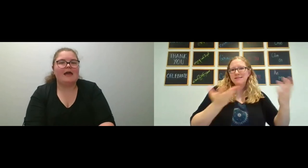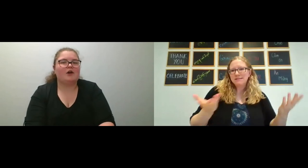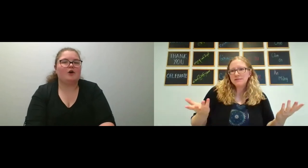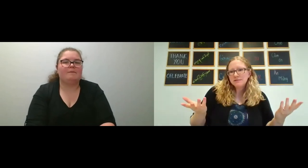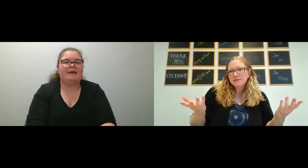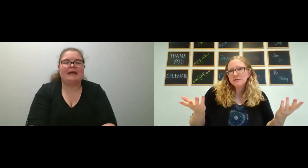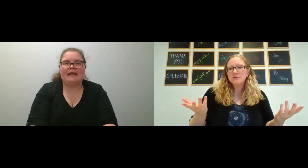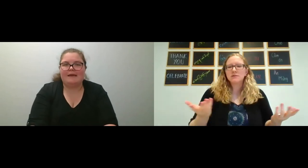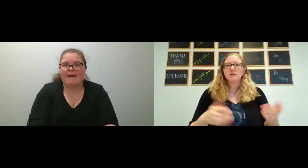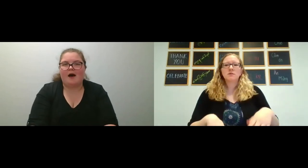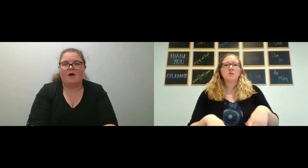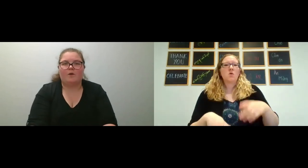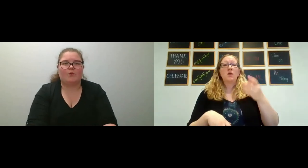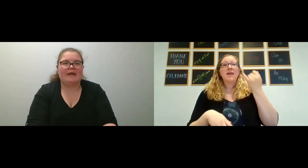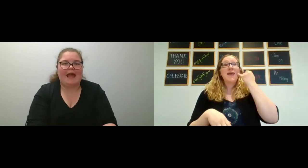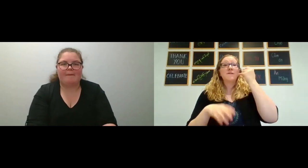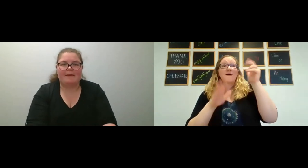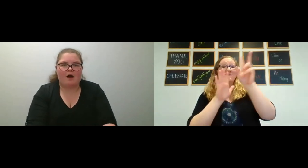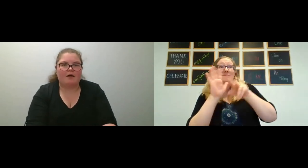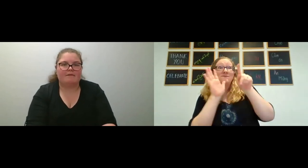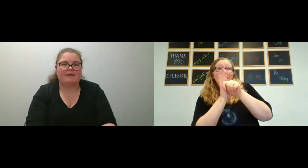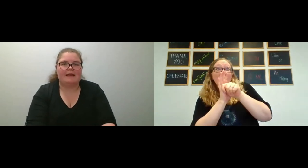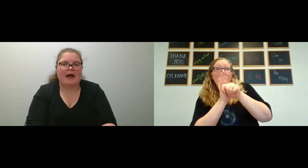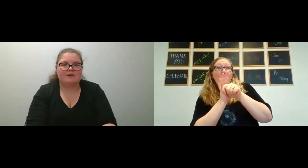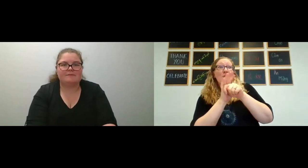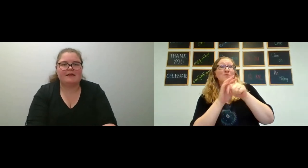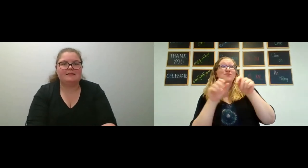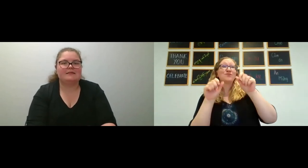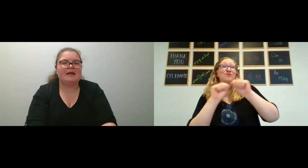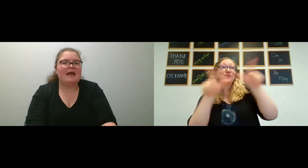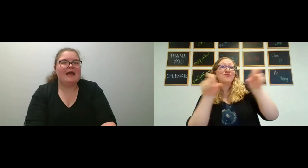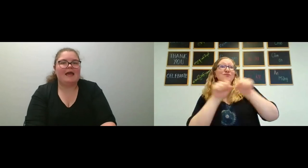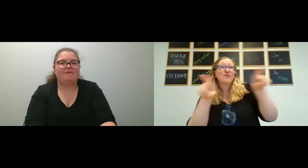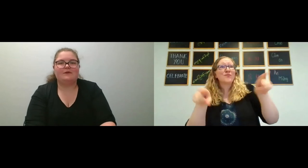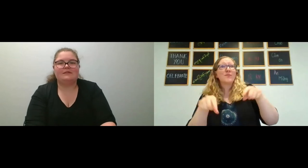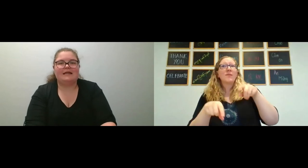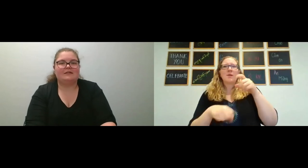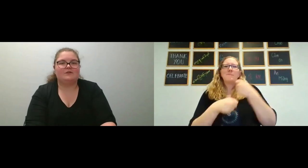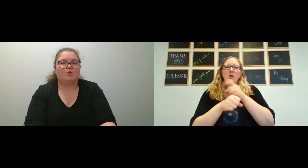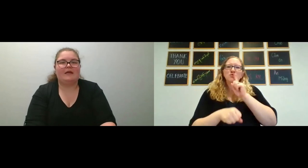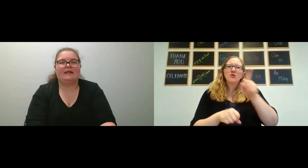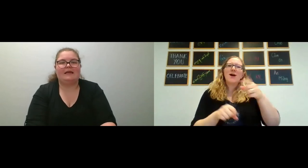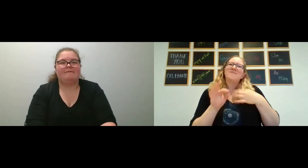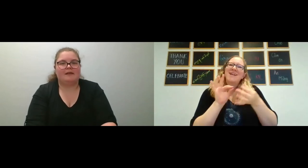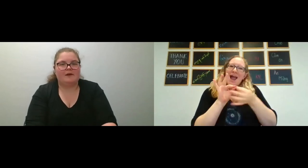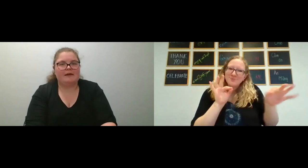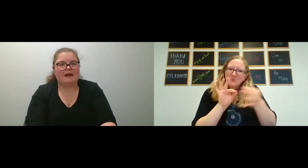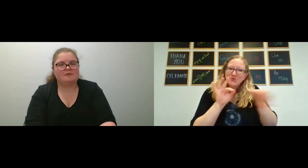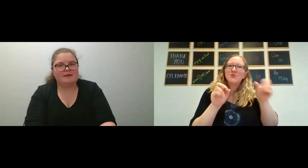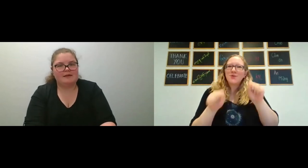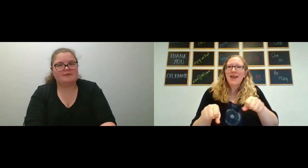They could be an email recapping all of the announcements. If you send weekly video announcements,